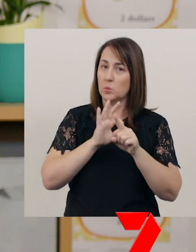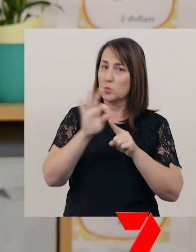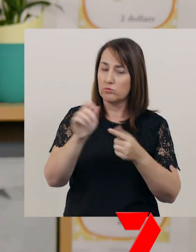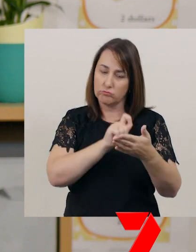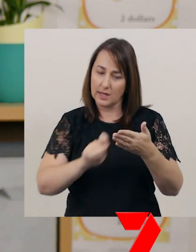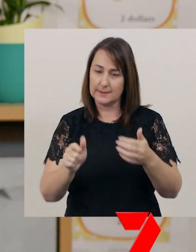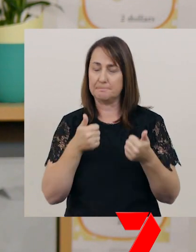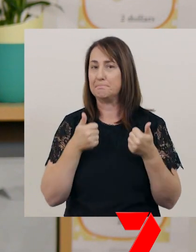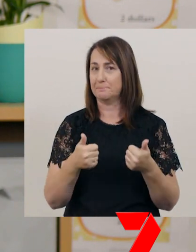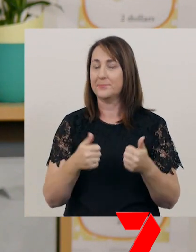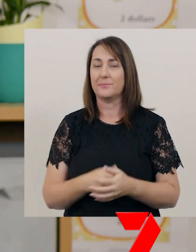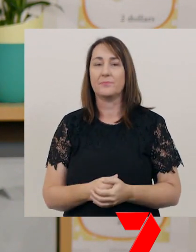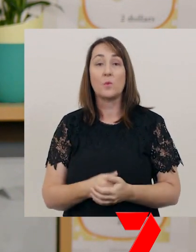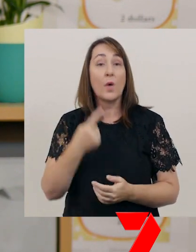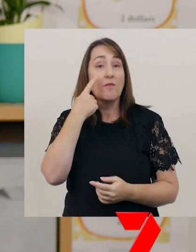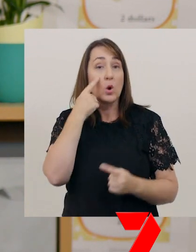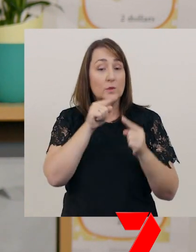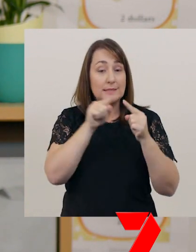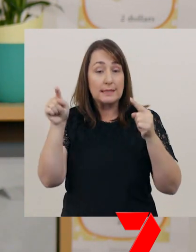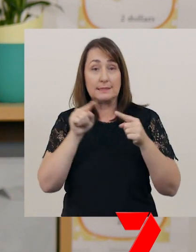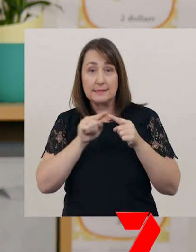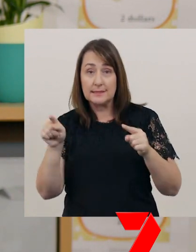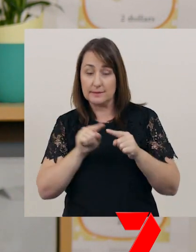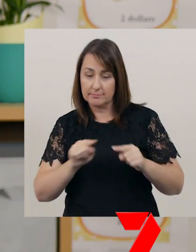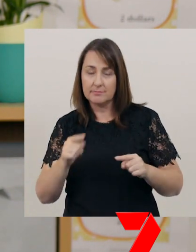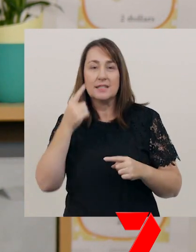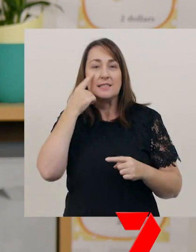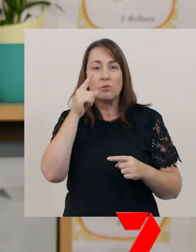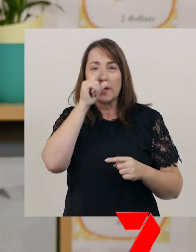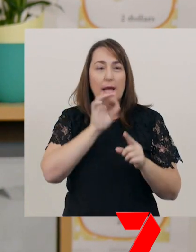Let’s look at some sentences, and see if we can improve or enhance them,